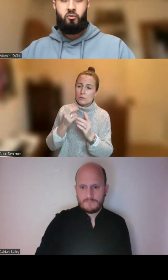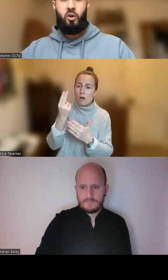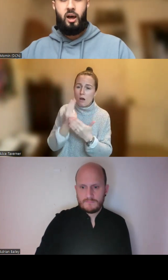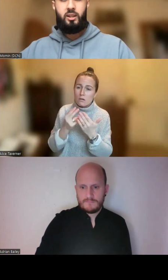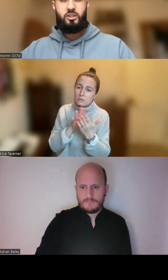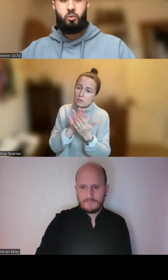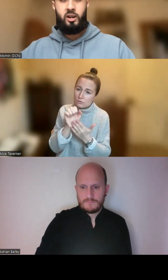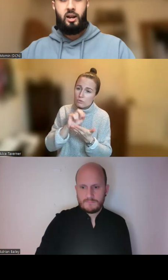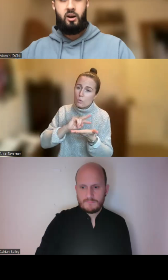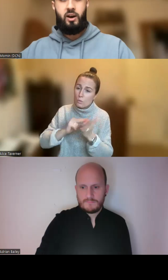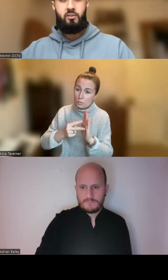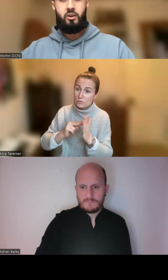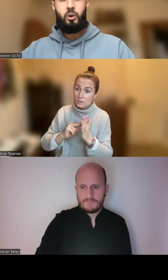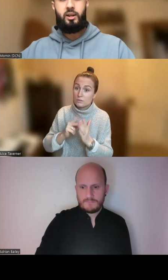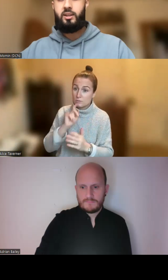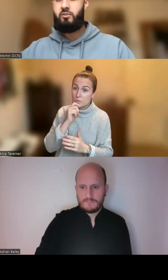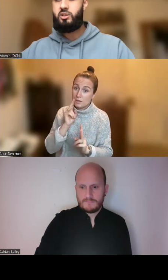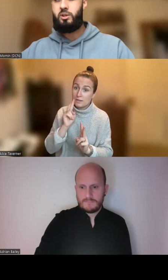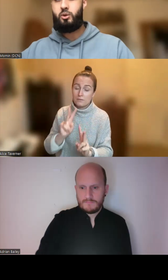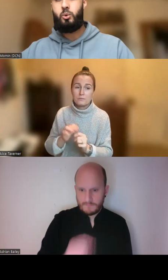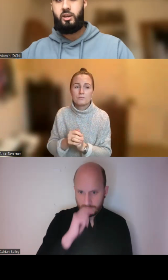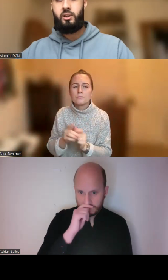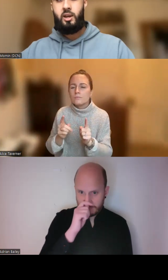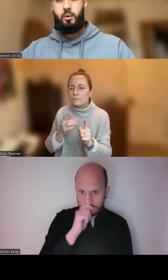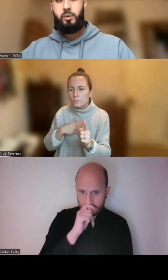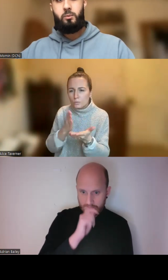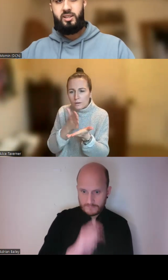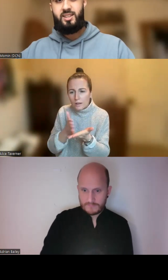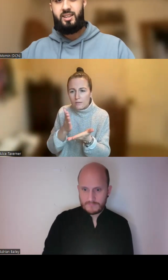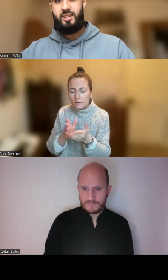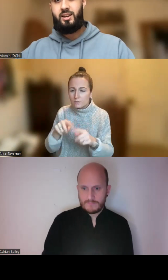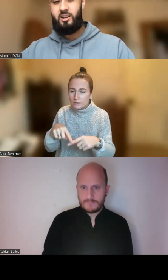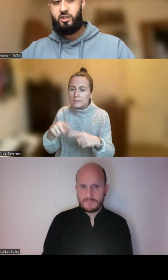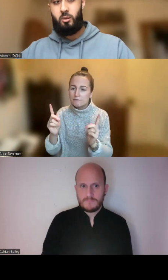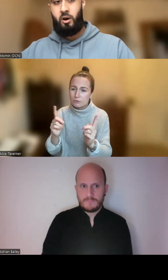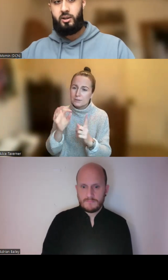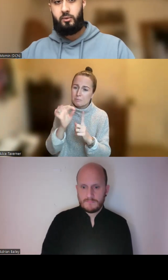Before that, I just want to clarify very quickly the difference between PPC and digital marketing.